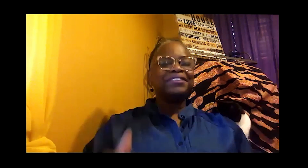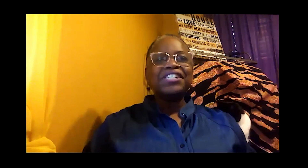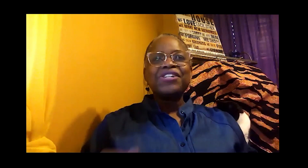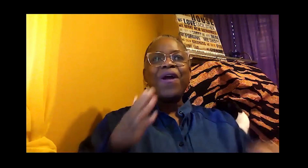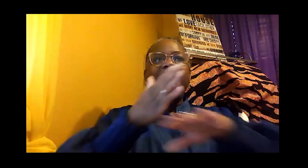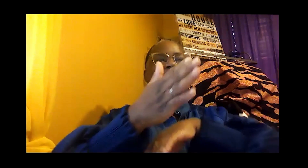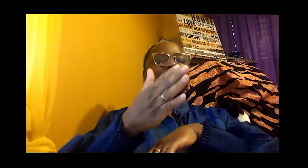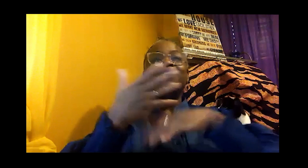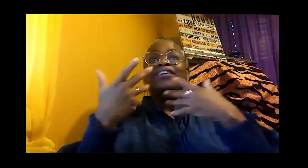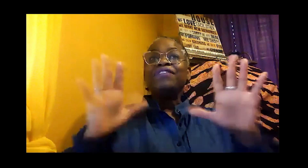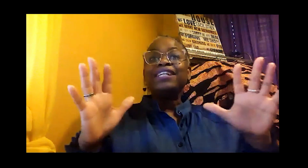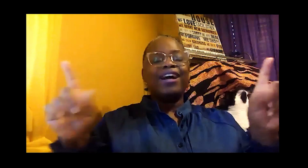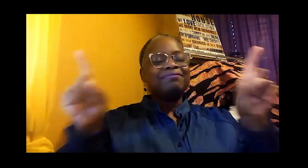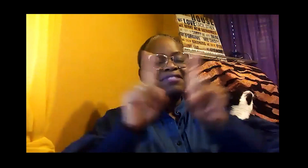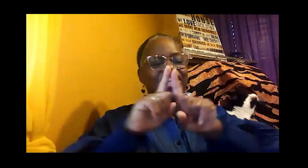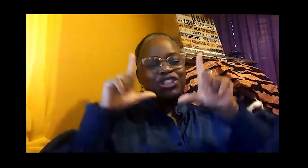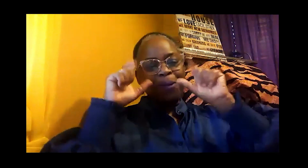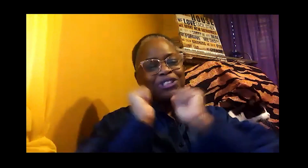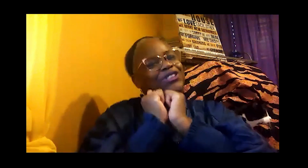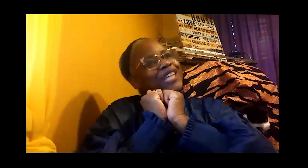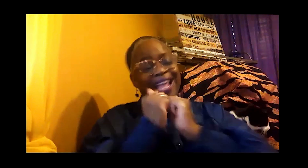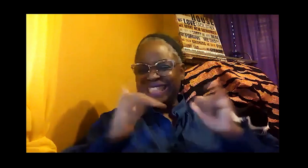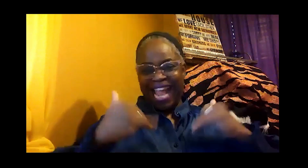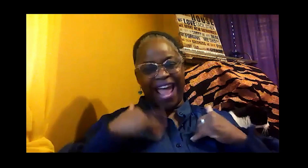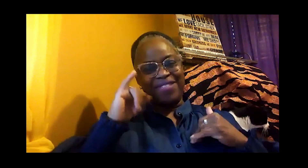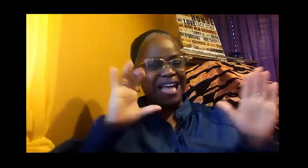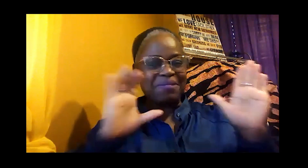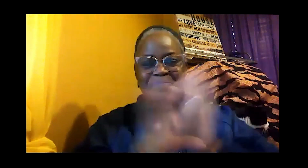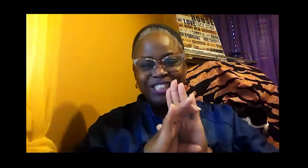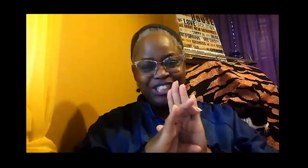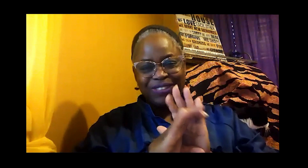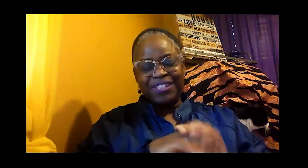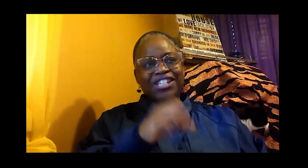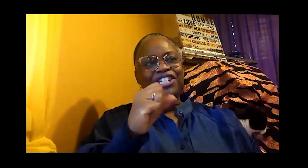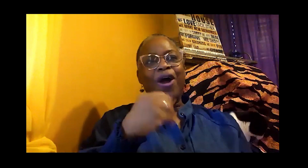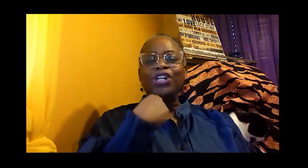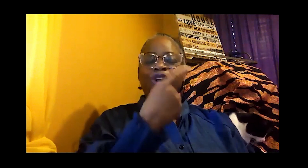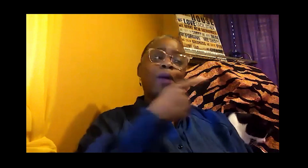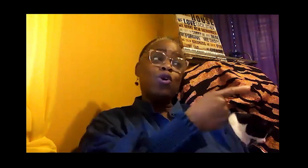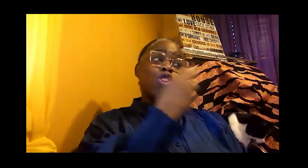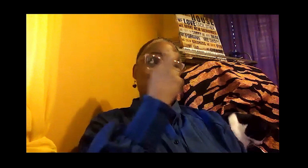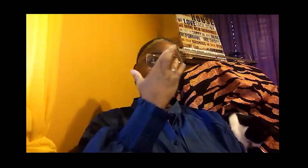and snapped a picture. Of course, I still have that photo to this day. I informed her that she